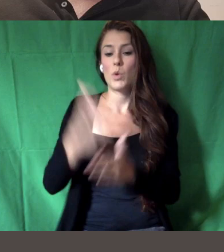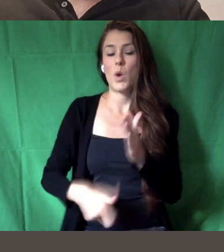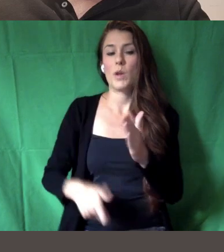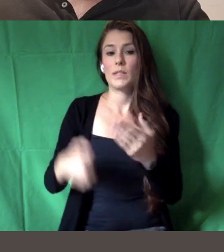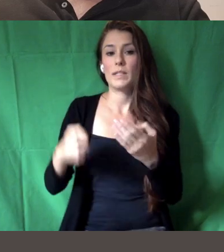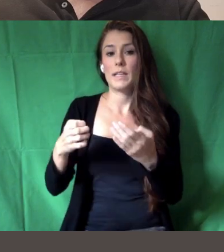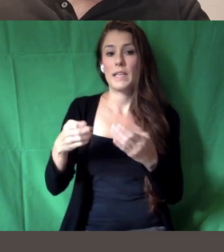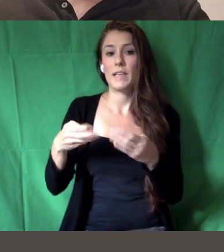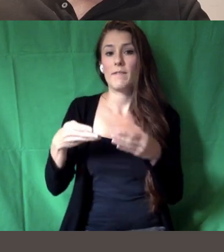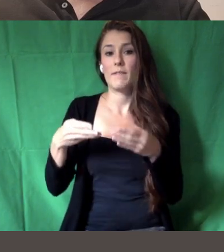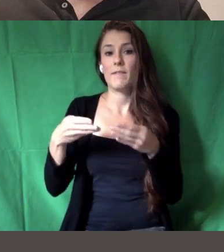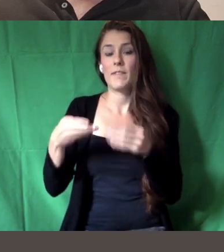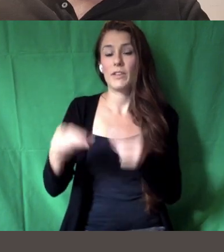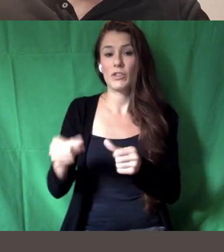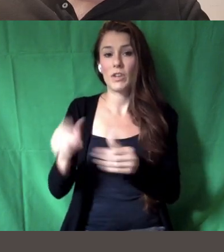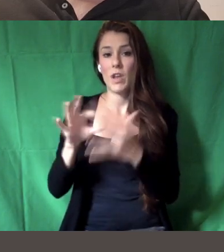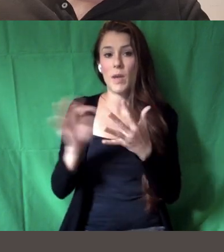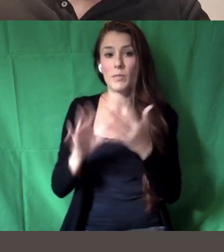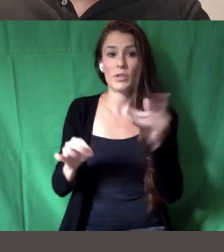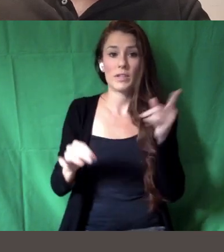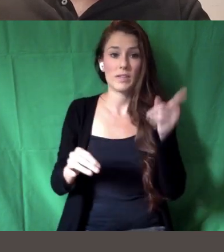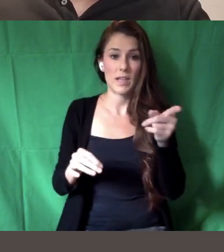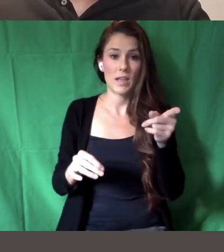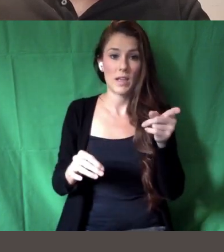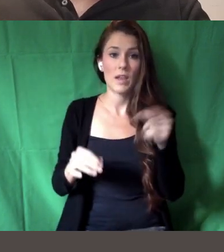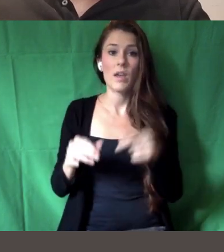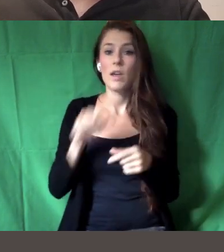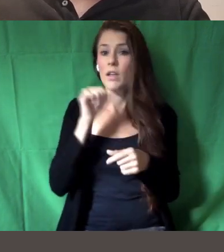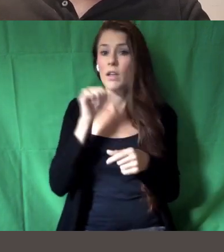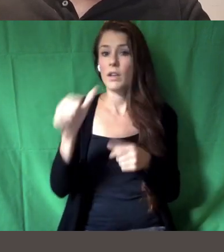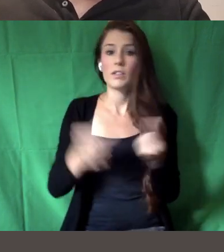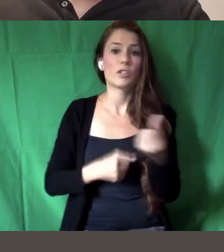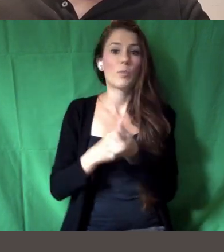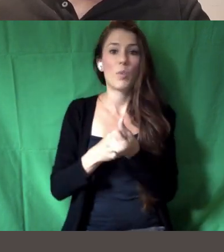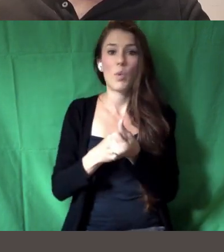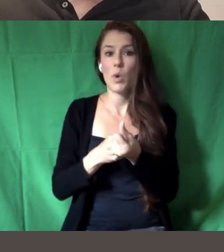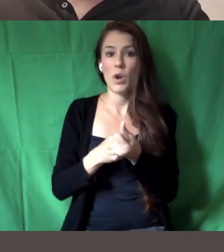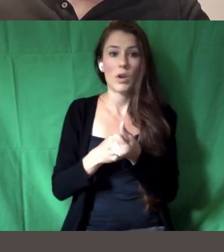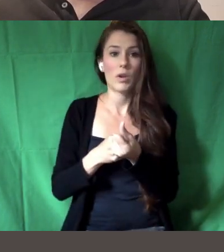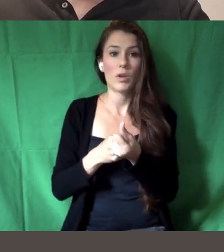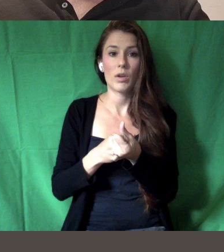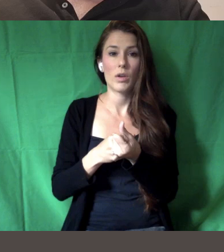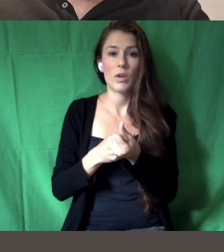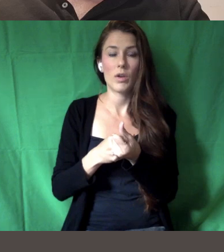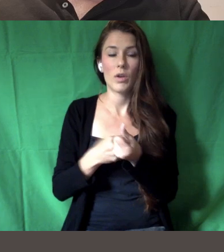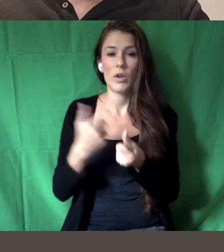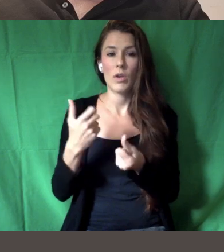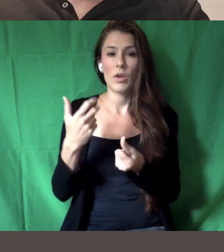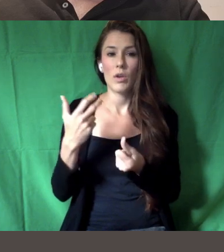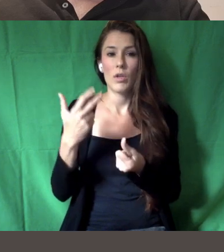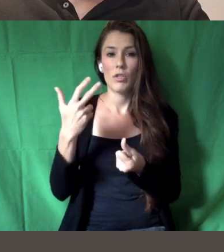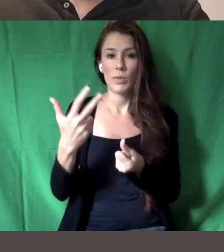option for running these benchmarks, it currently doesn't support Graviton 3 and running standard